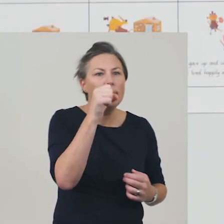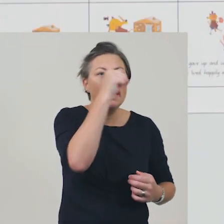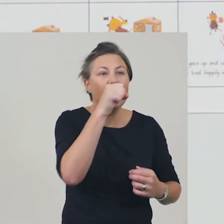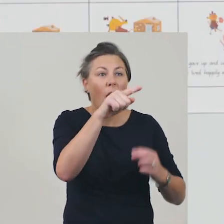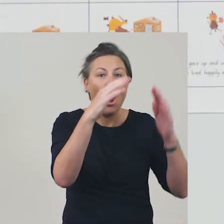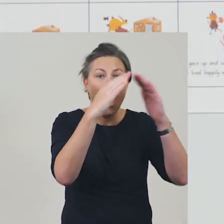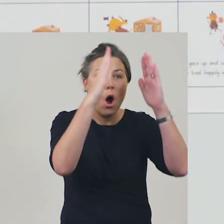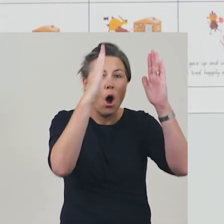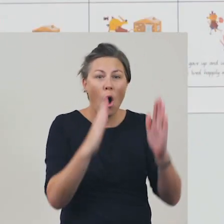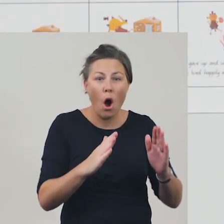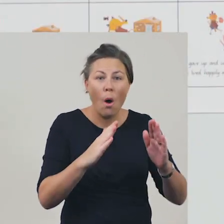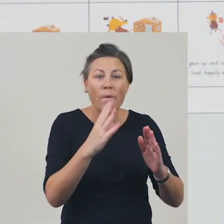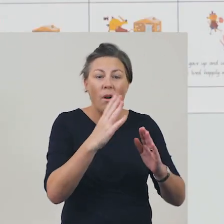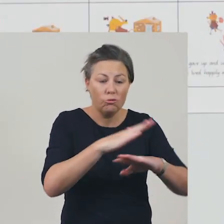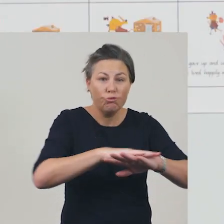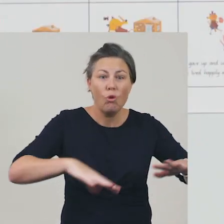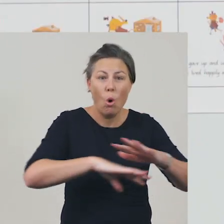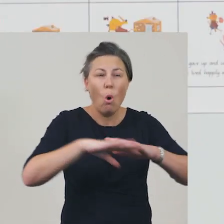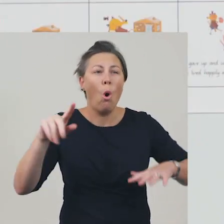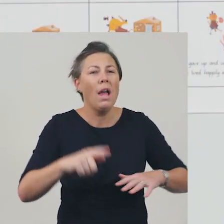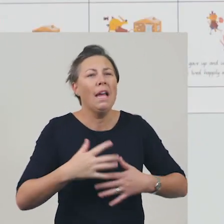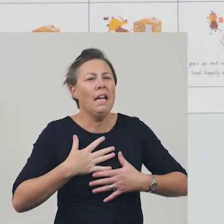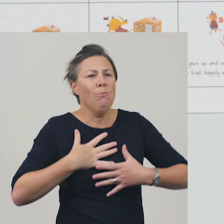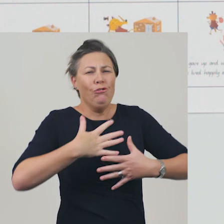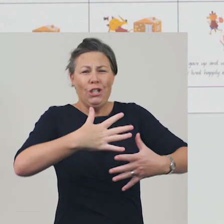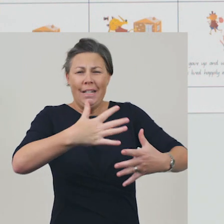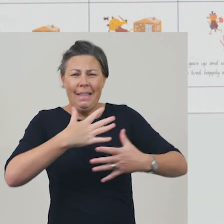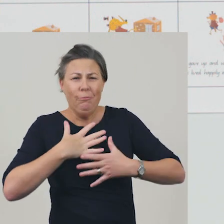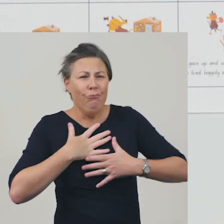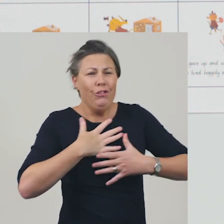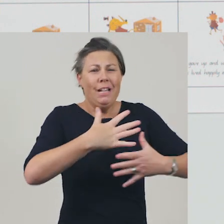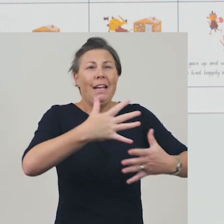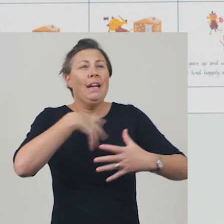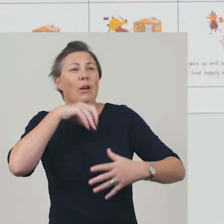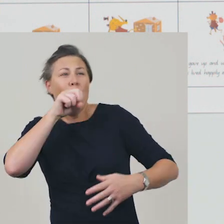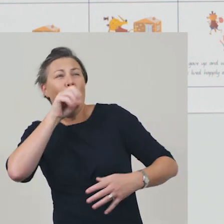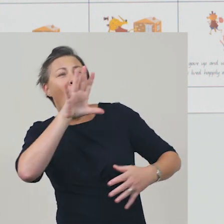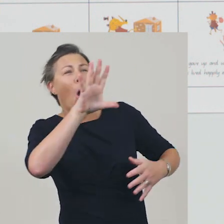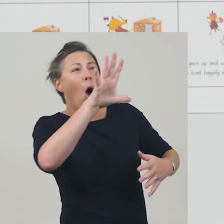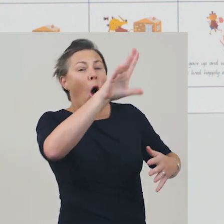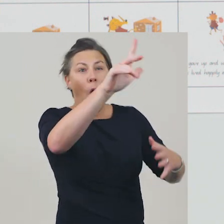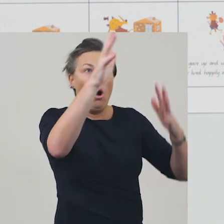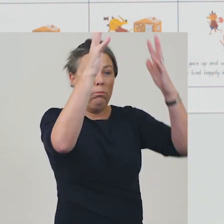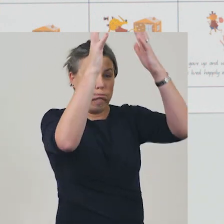He huffed and he puffed, and he blew so hard that he blew the straw house down.